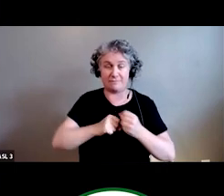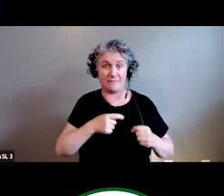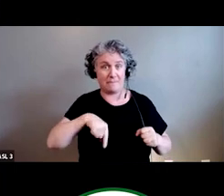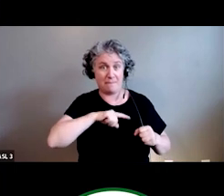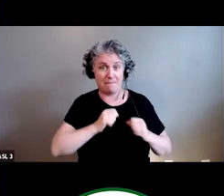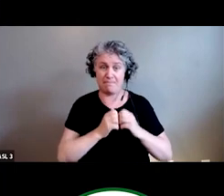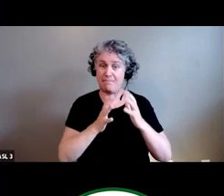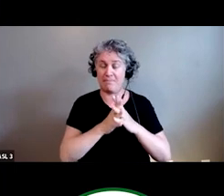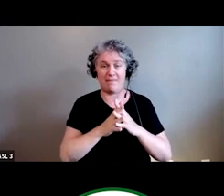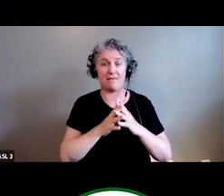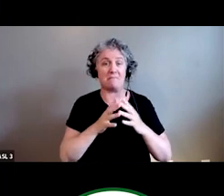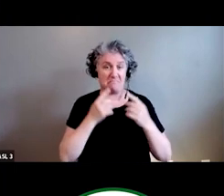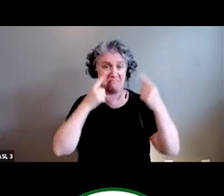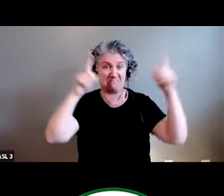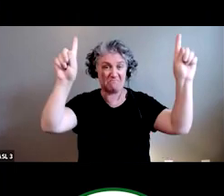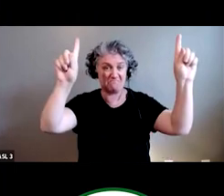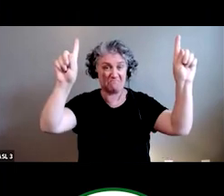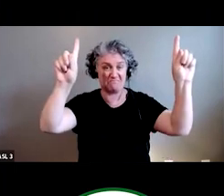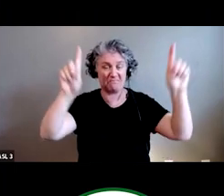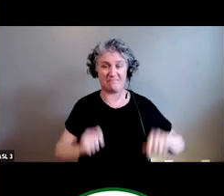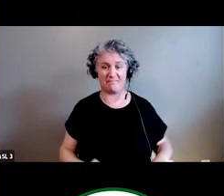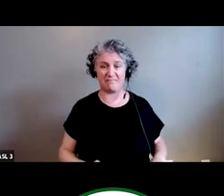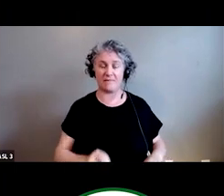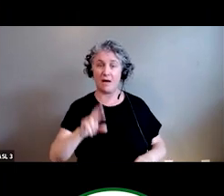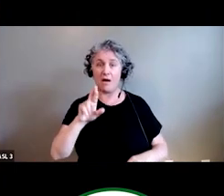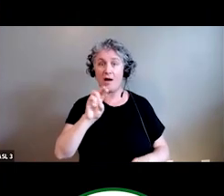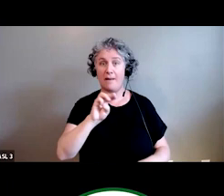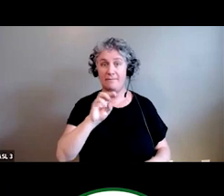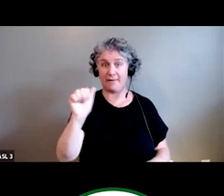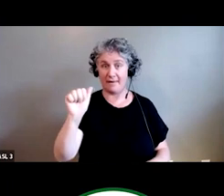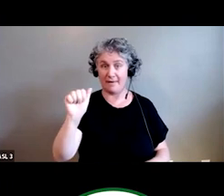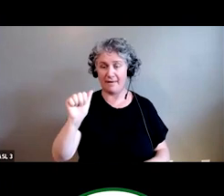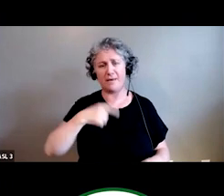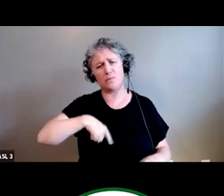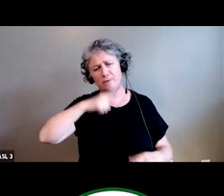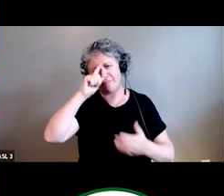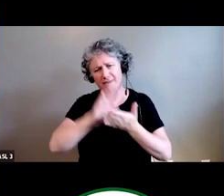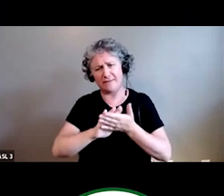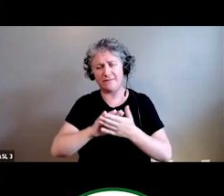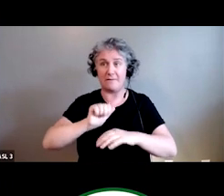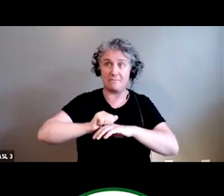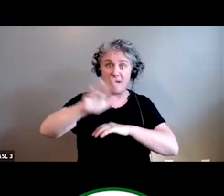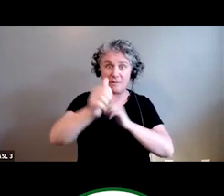At Rocky Mountain Adaptive, we believe that mountain sport and recreation positively impacts physical and mental well-being.